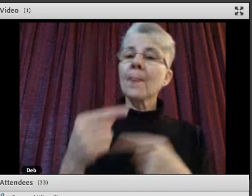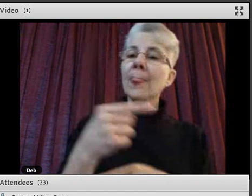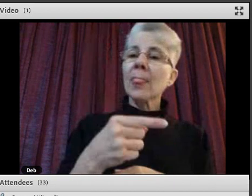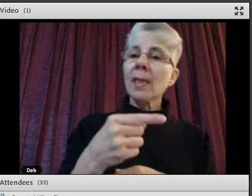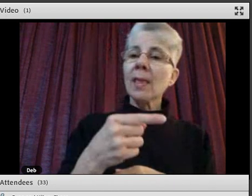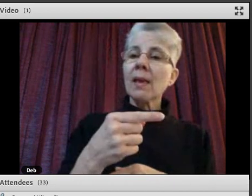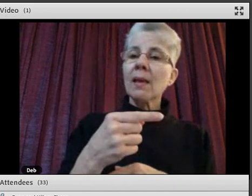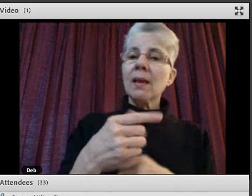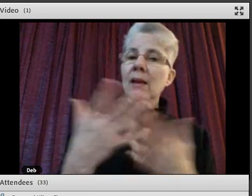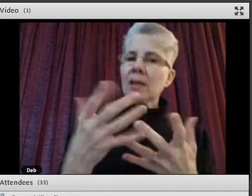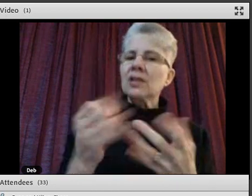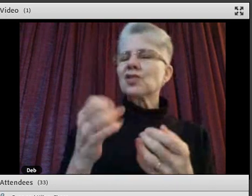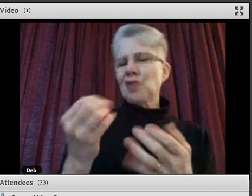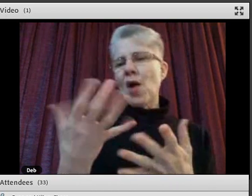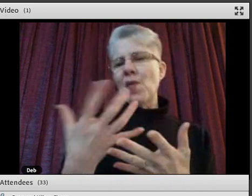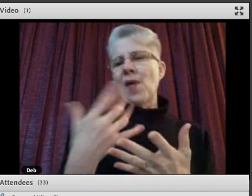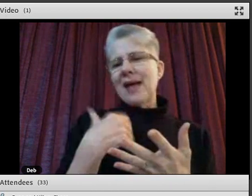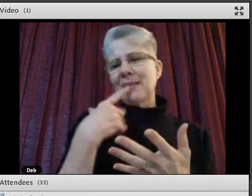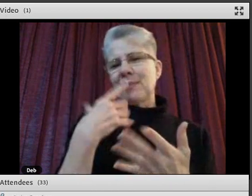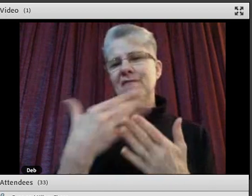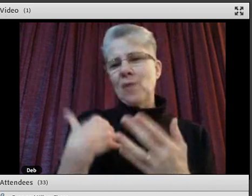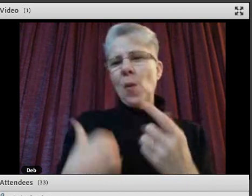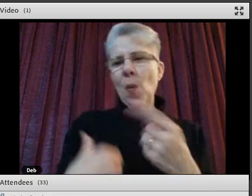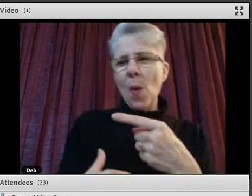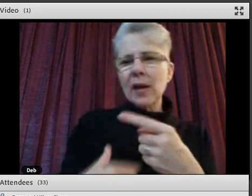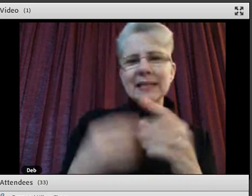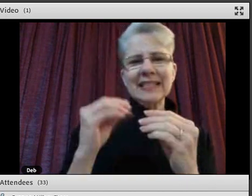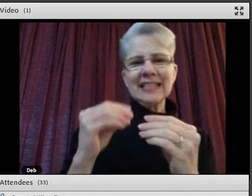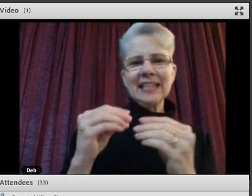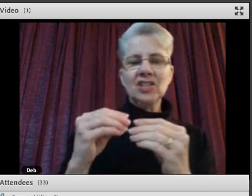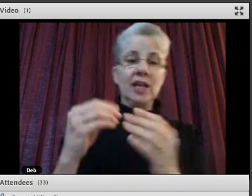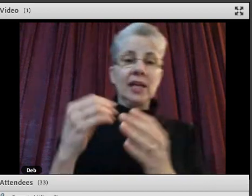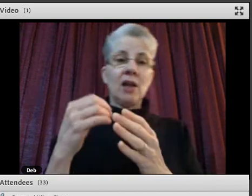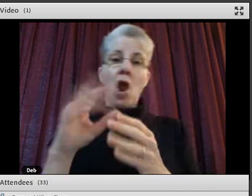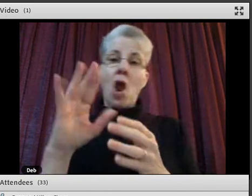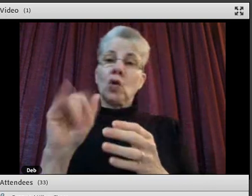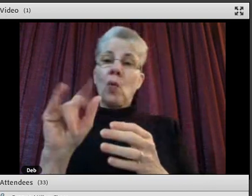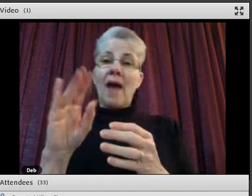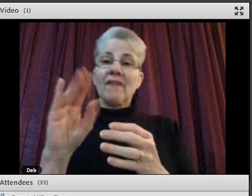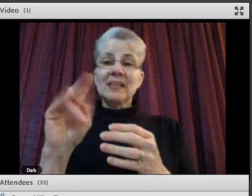Hilary: So, teaching craftsmanship -- You can see there's a visual